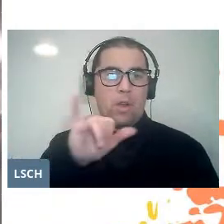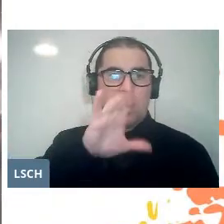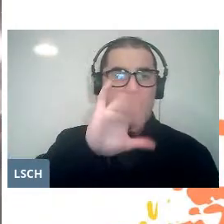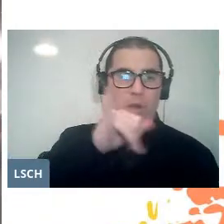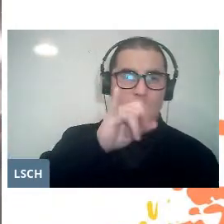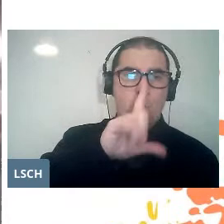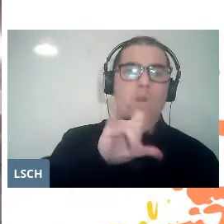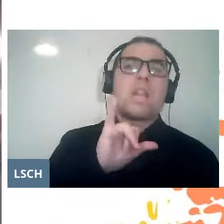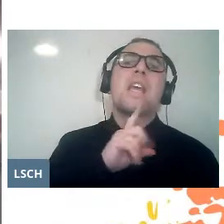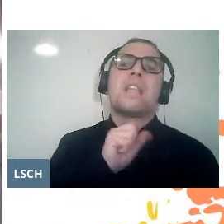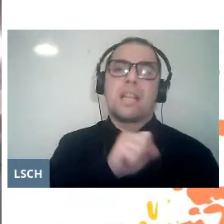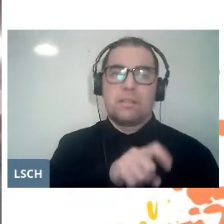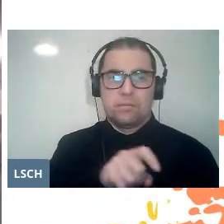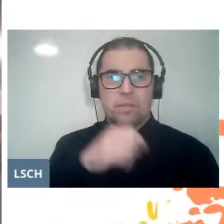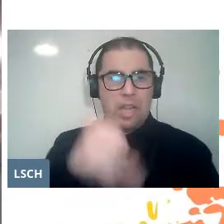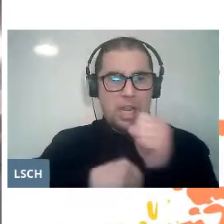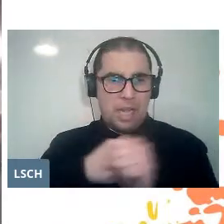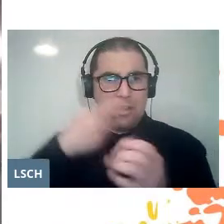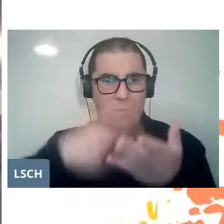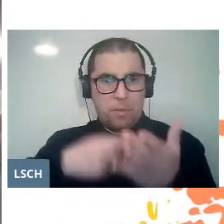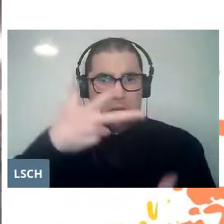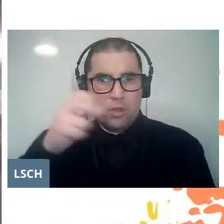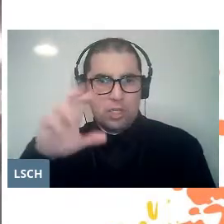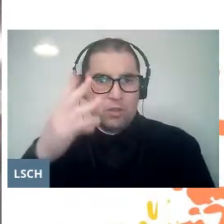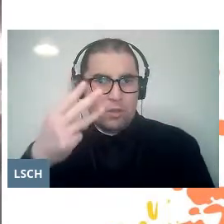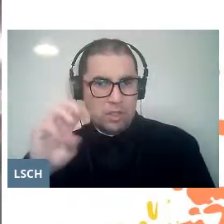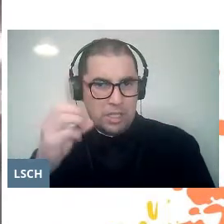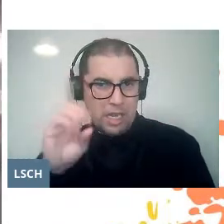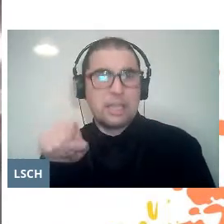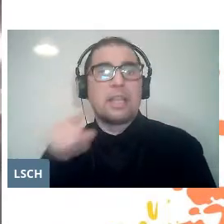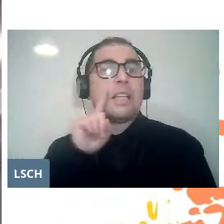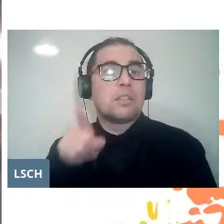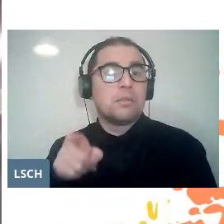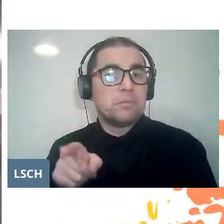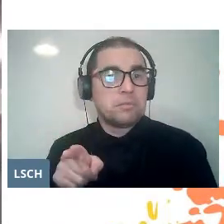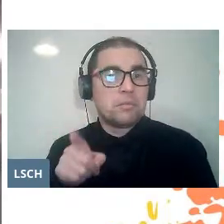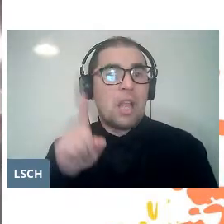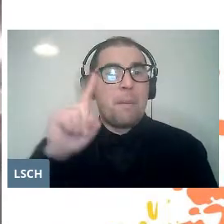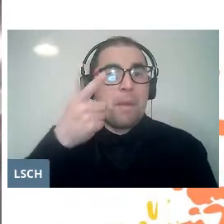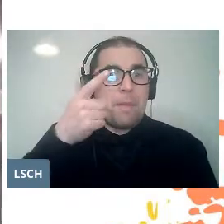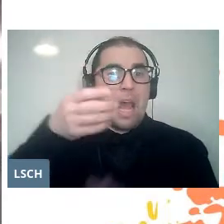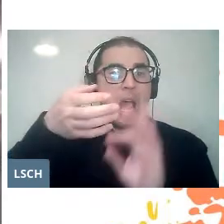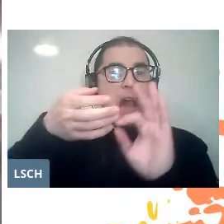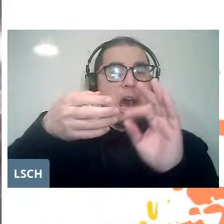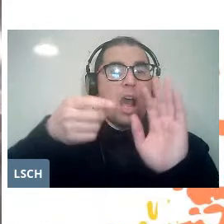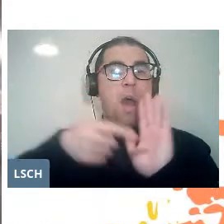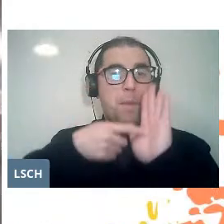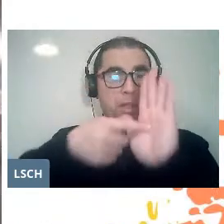In 1830, the first performance of the fantastic symphony was performed.